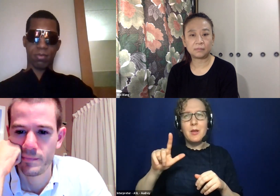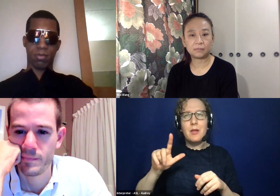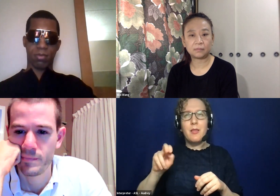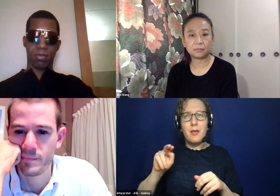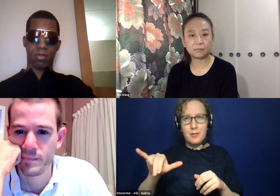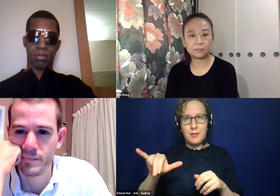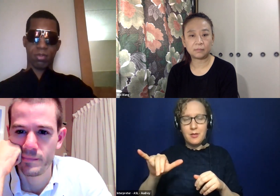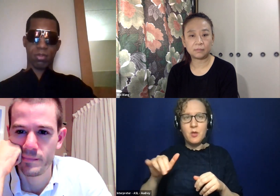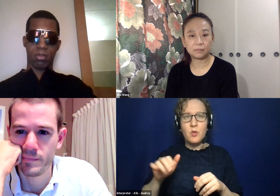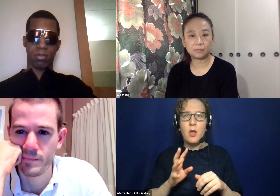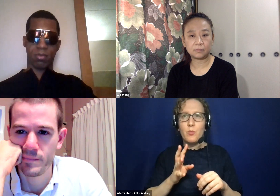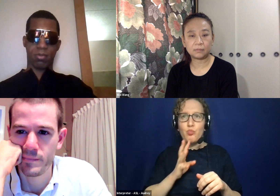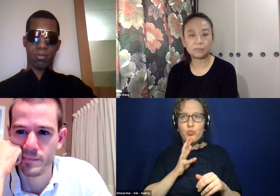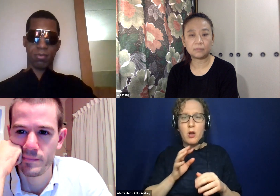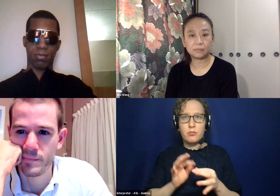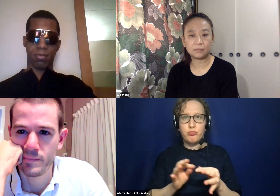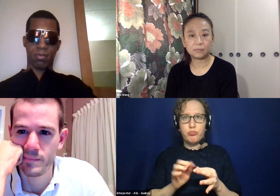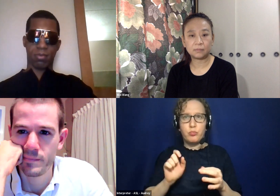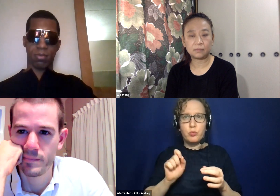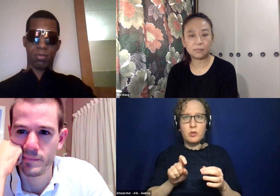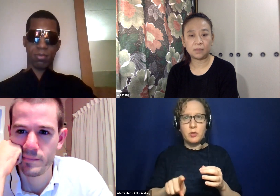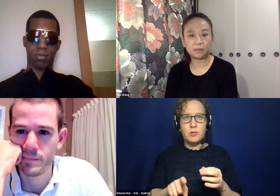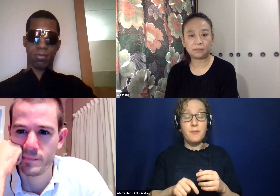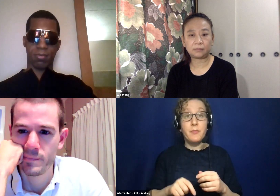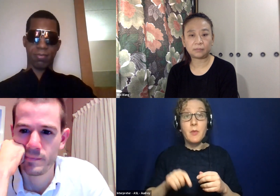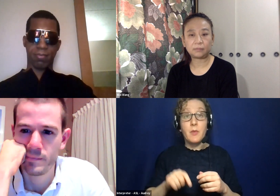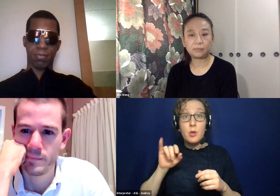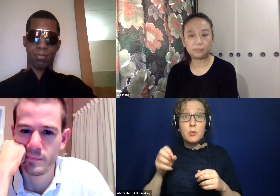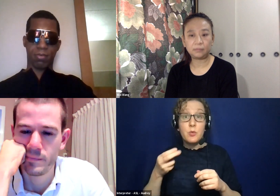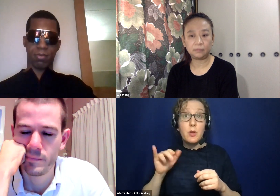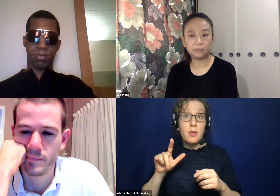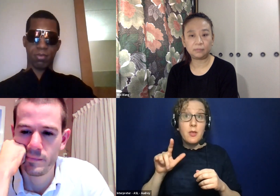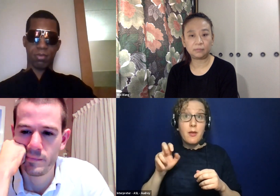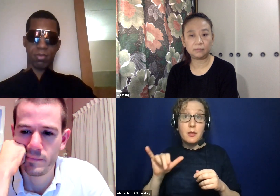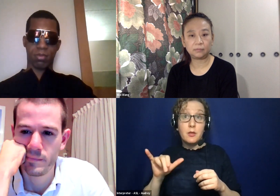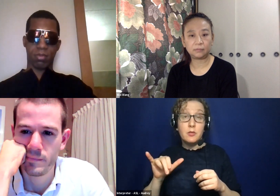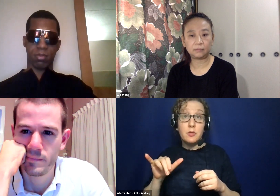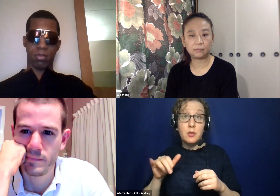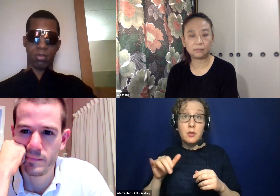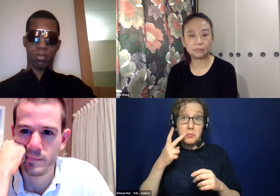Johileny, do you happen to quick yes/no, do you happen to see any questions right now?